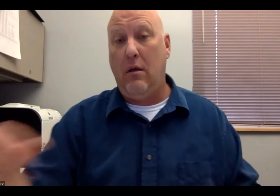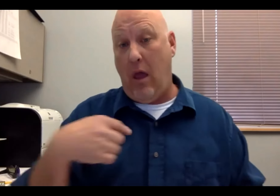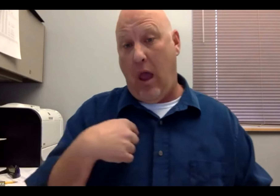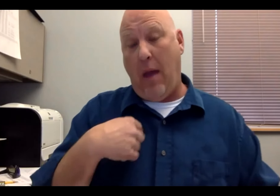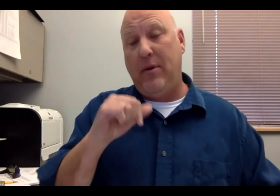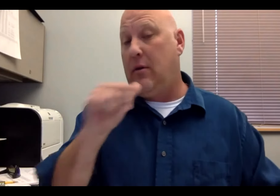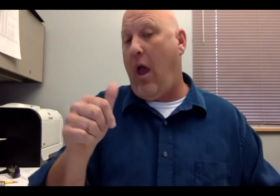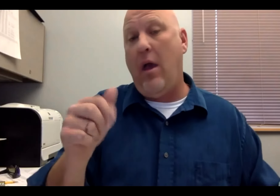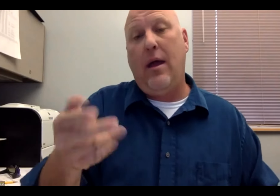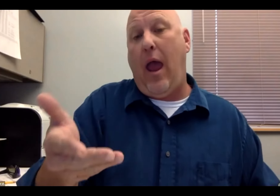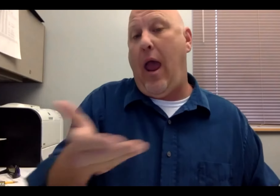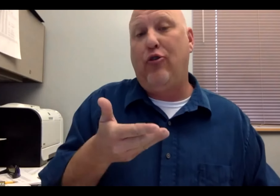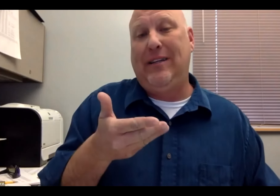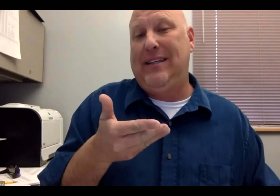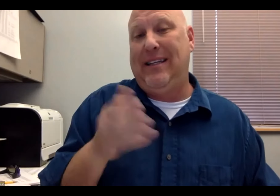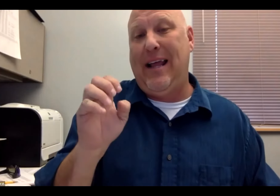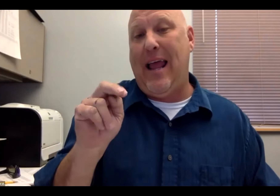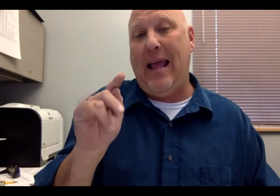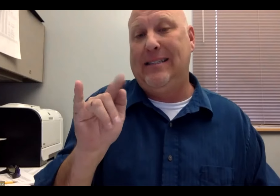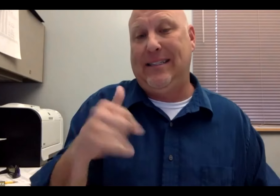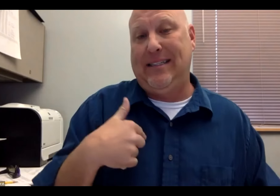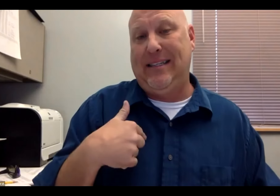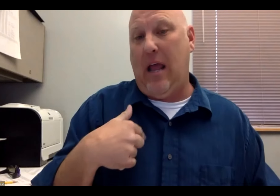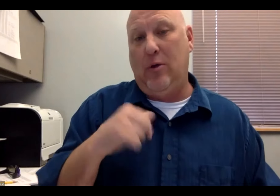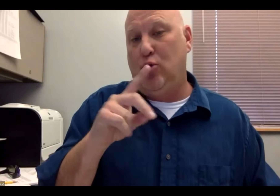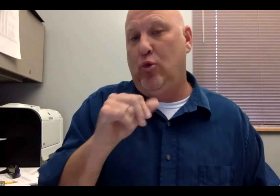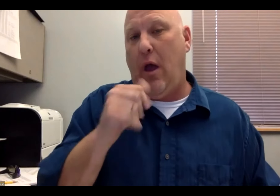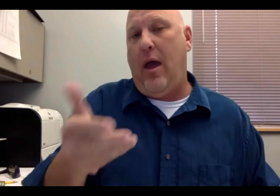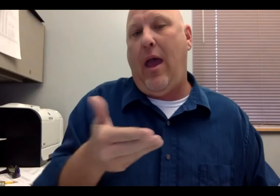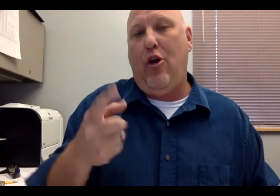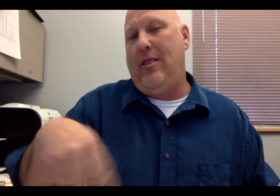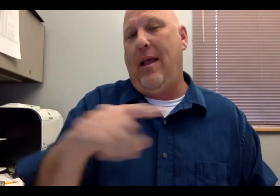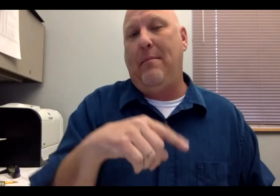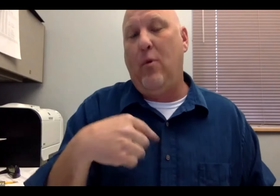Perfect. >> Trenton: I'm not the hire entity, I do